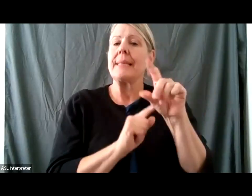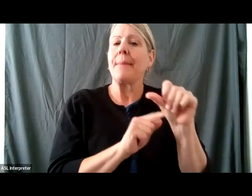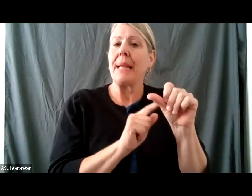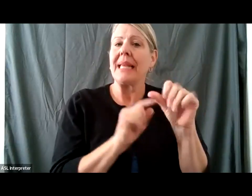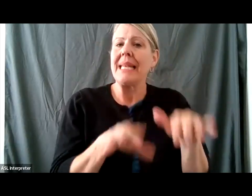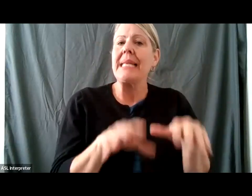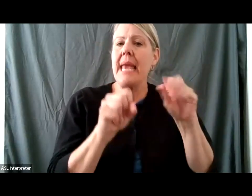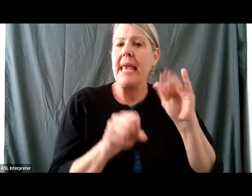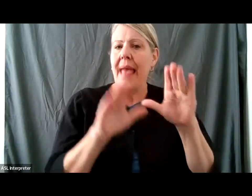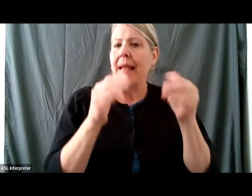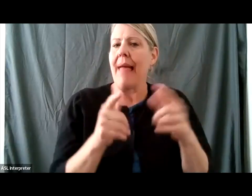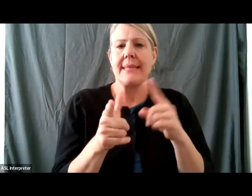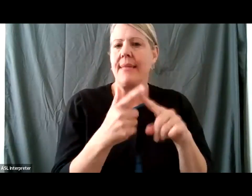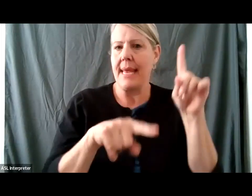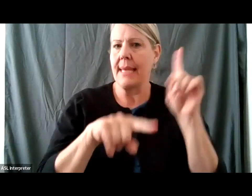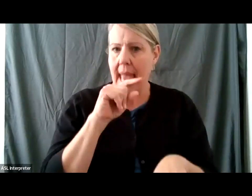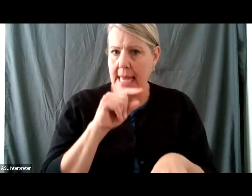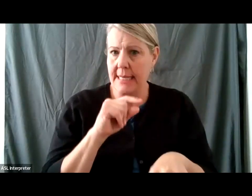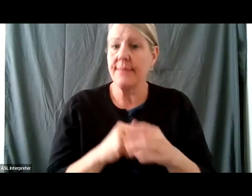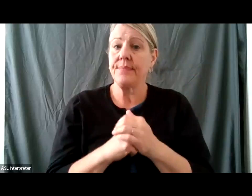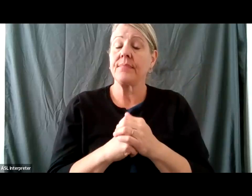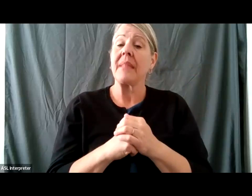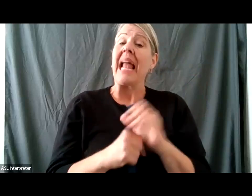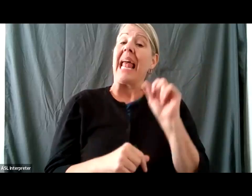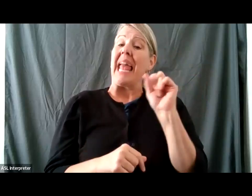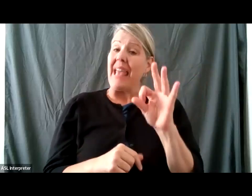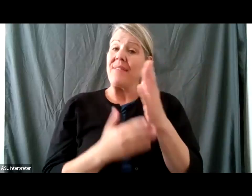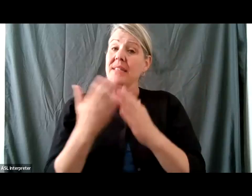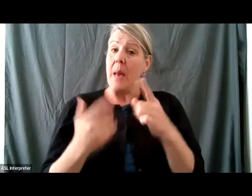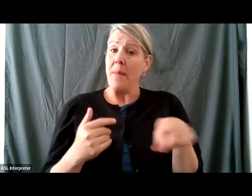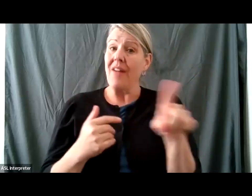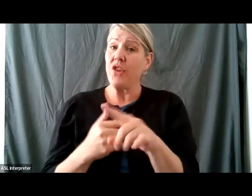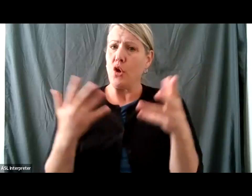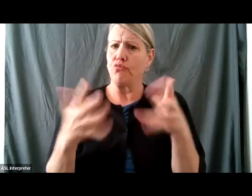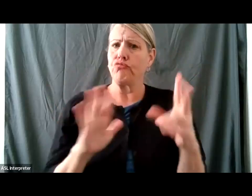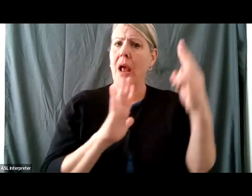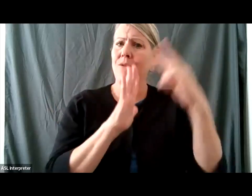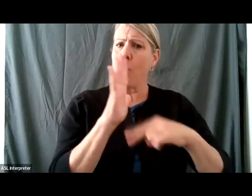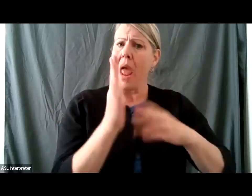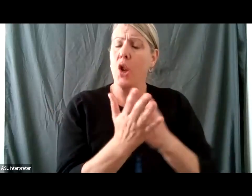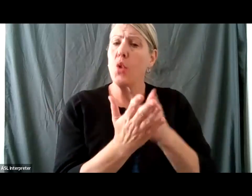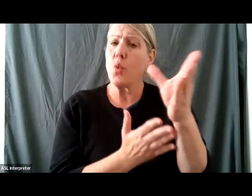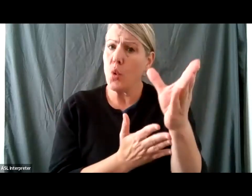And for those of you who have read through these or have read through the recent Department